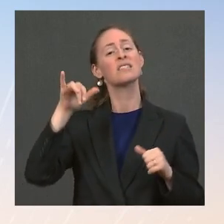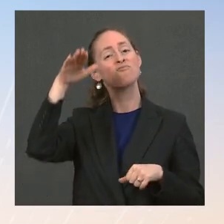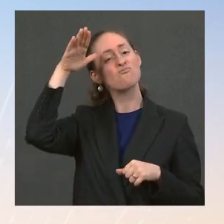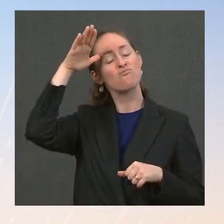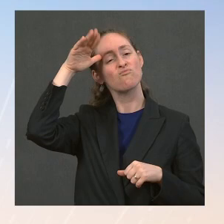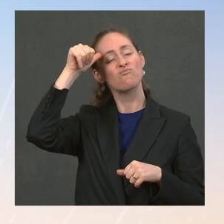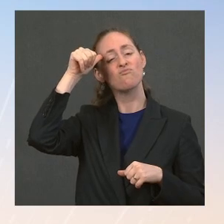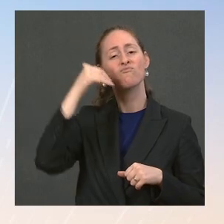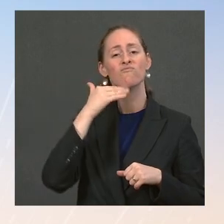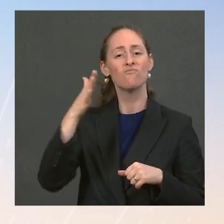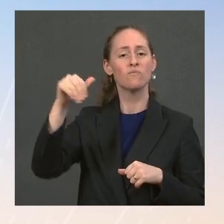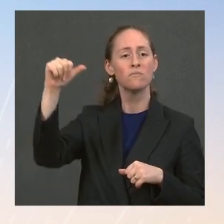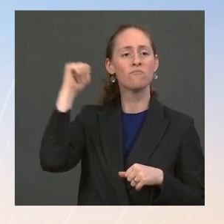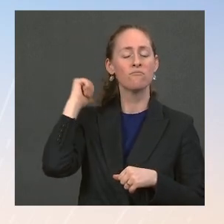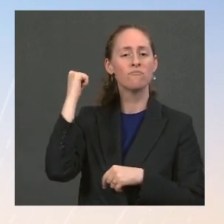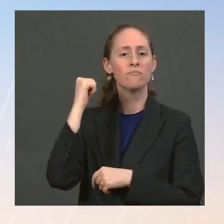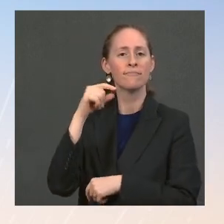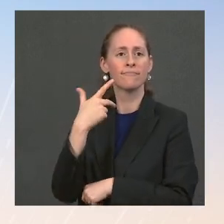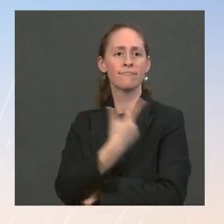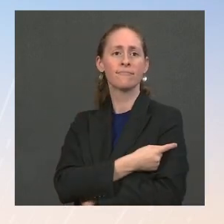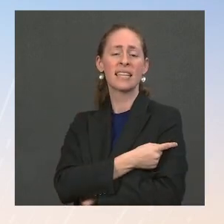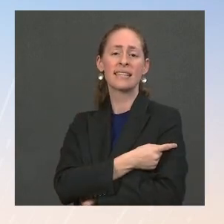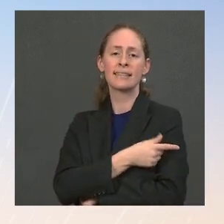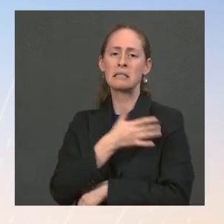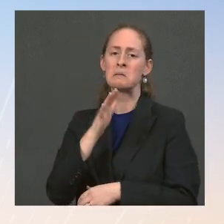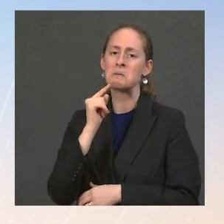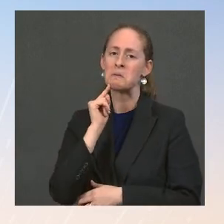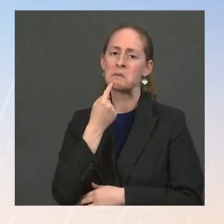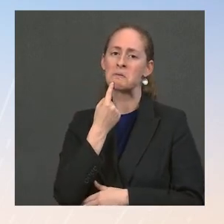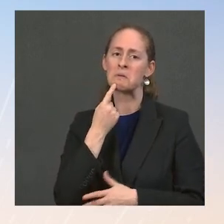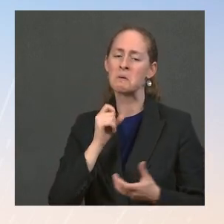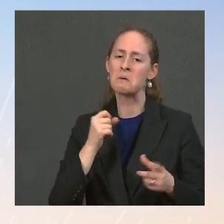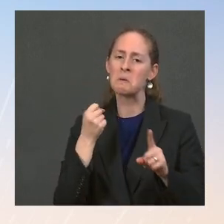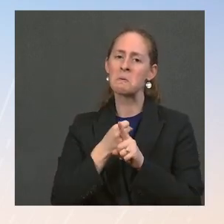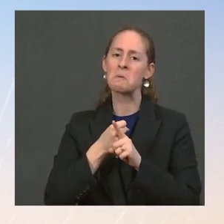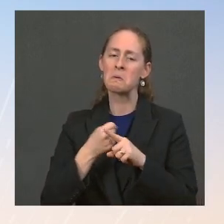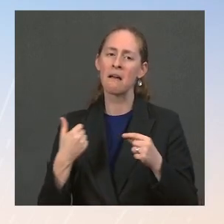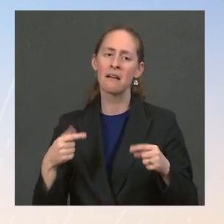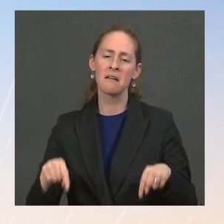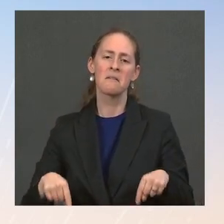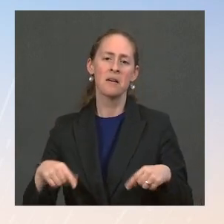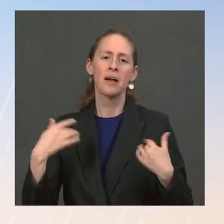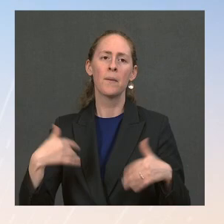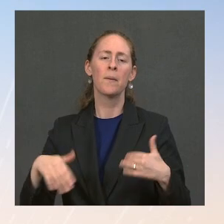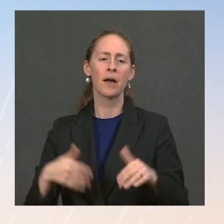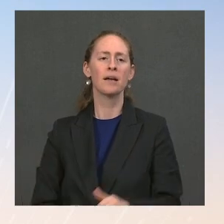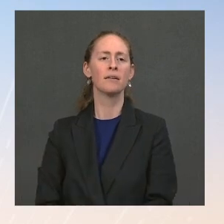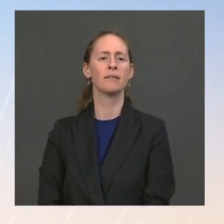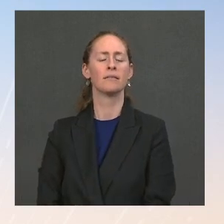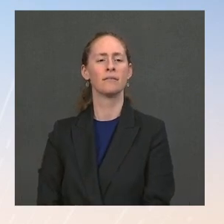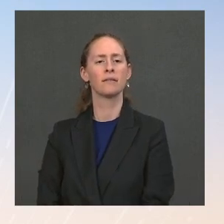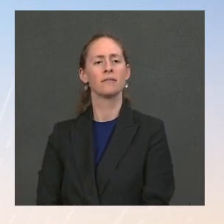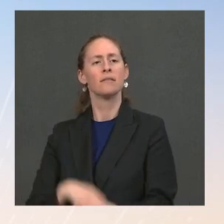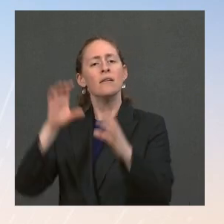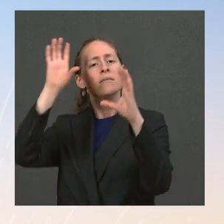No question that's having an impact. And, of course, as the President has said, the buck stops with him. That's far and away the biggest issue